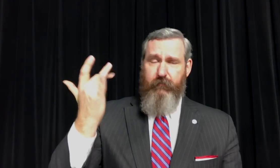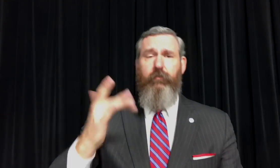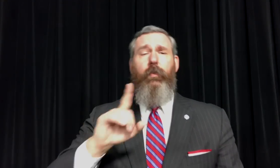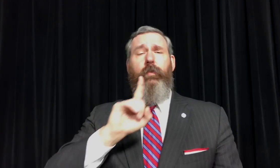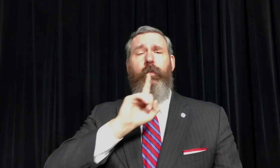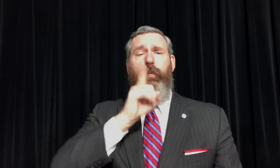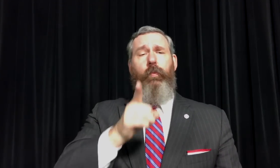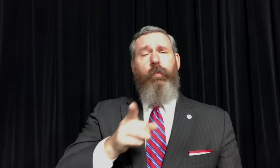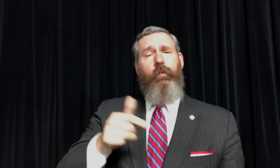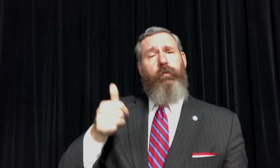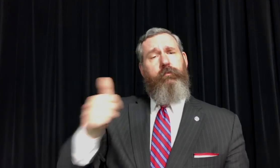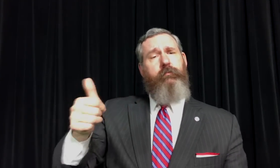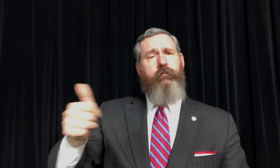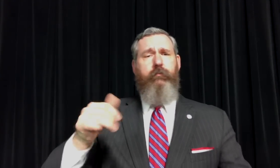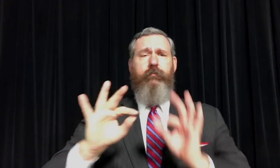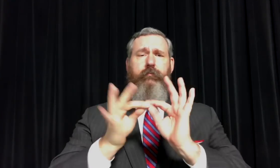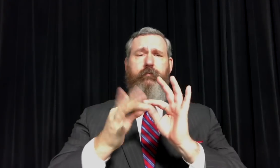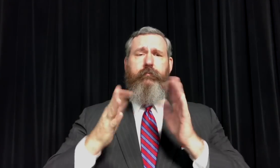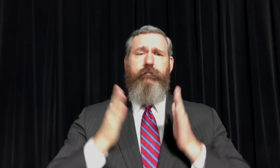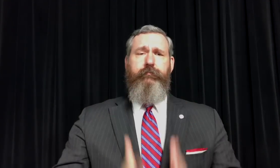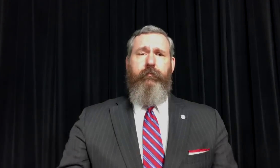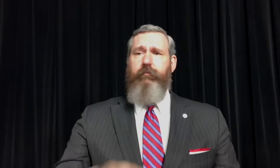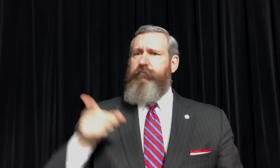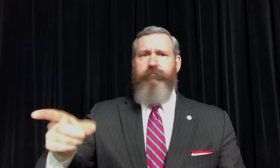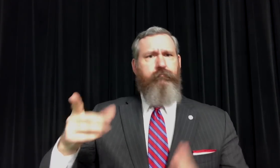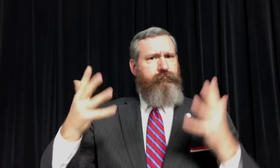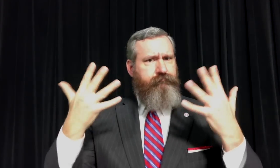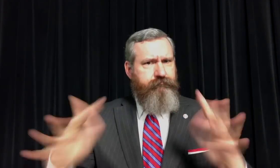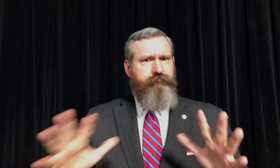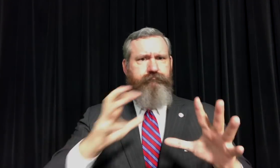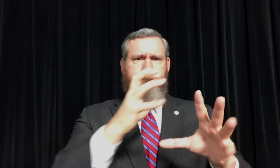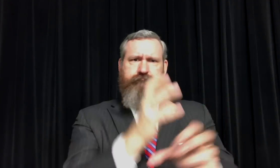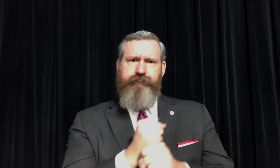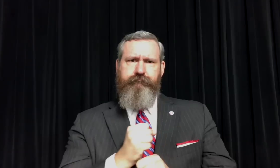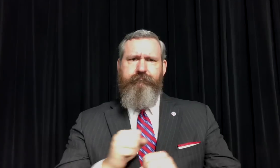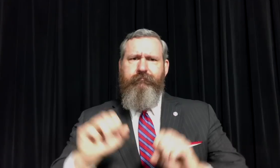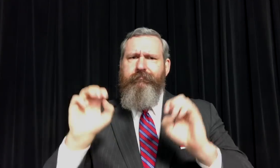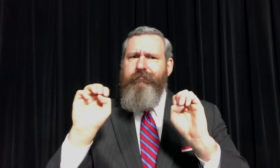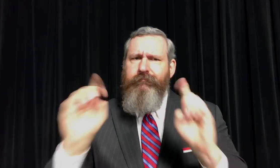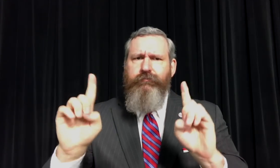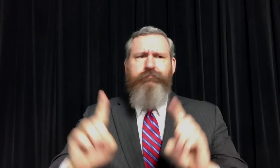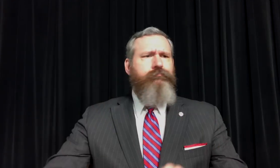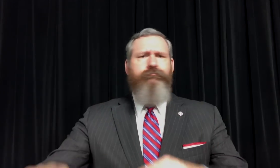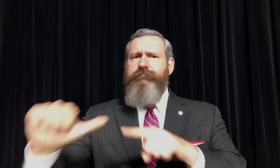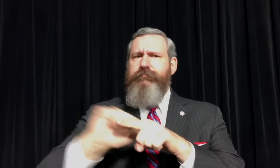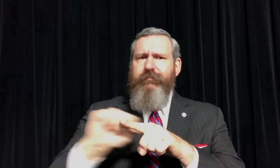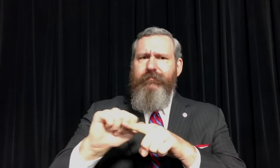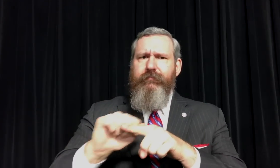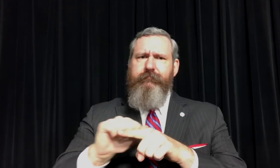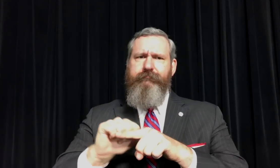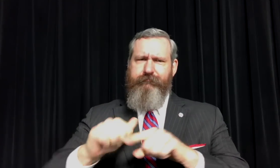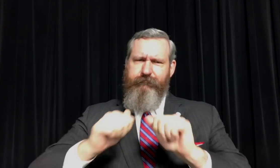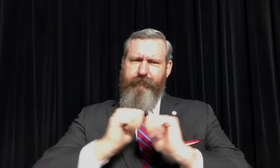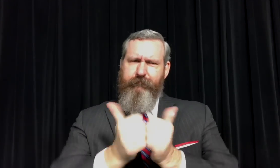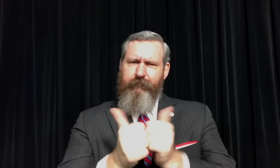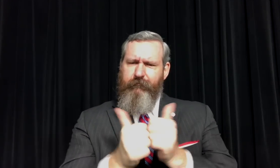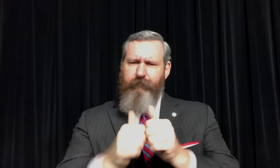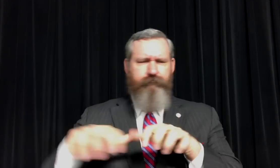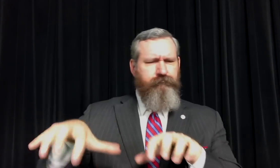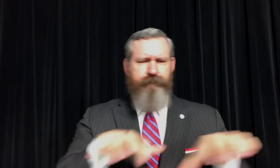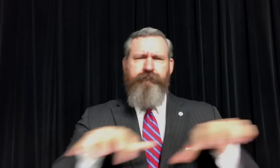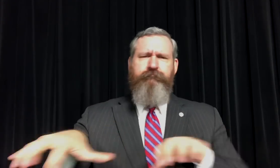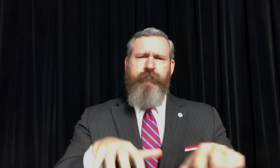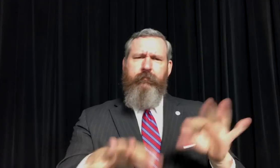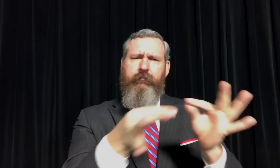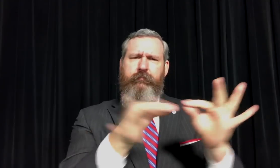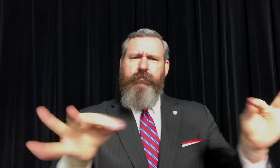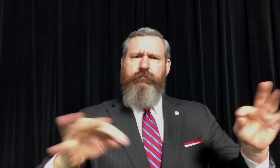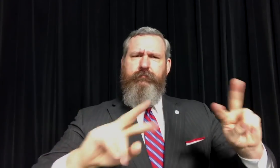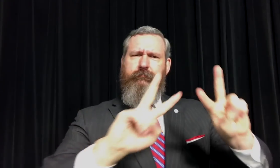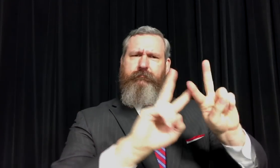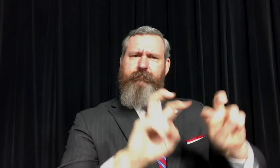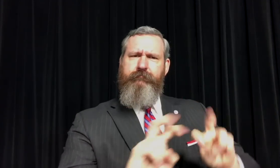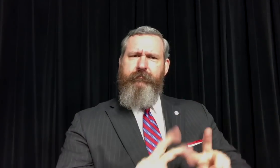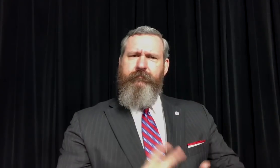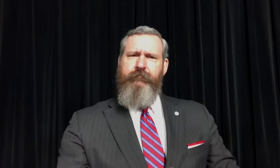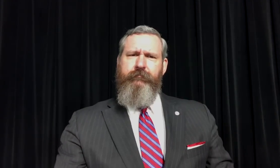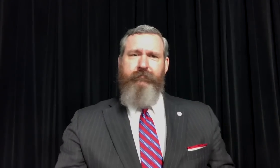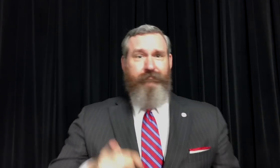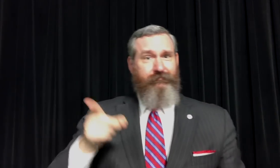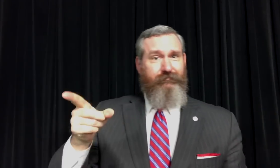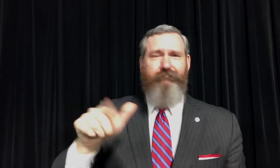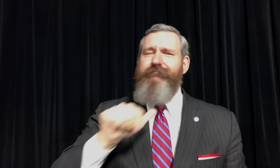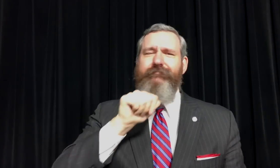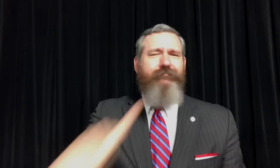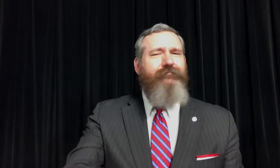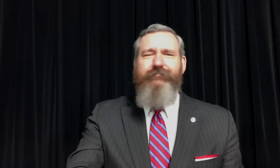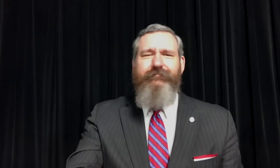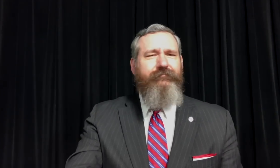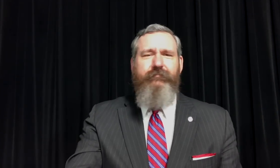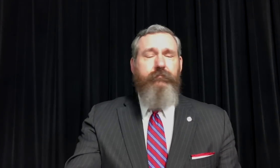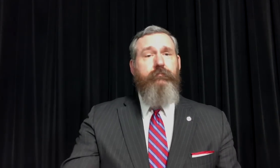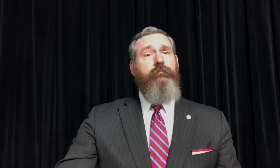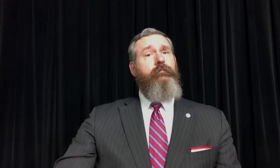Sign language interpreters do not receive any type of training or education to perform language assessments,